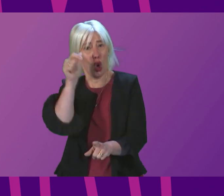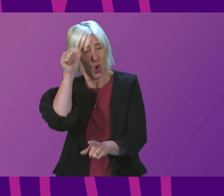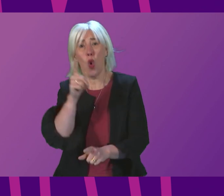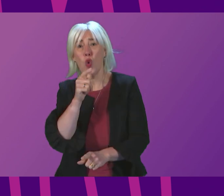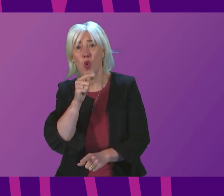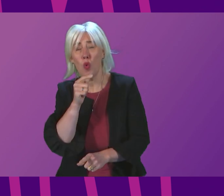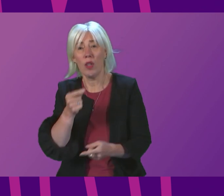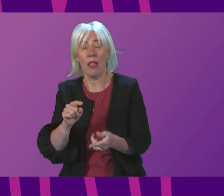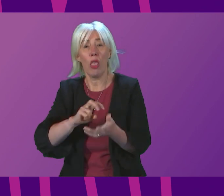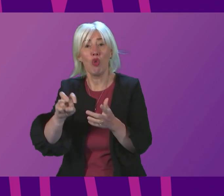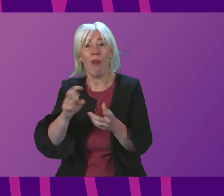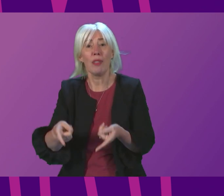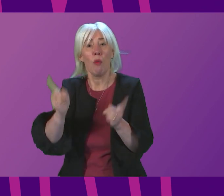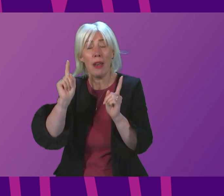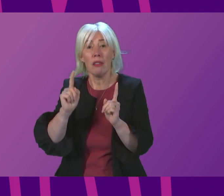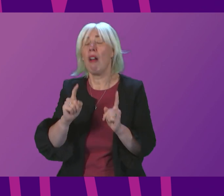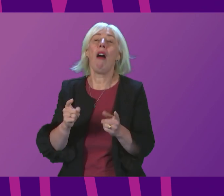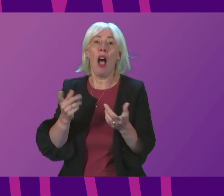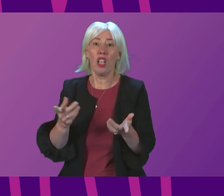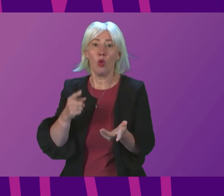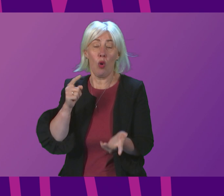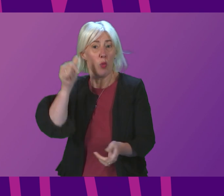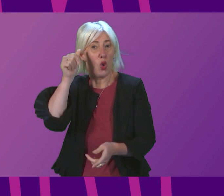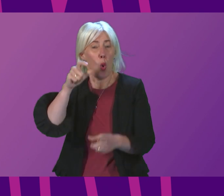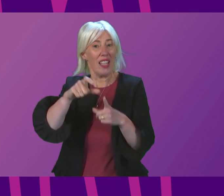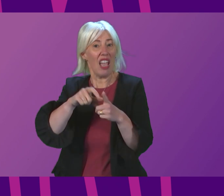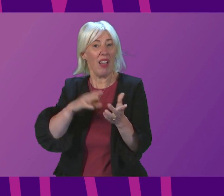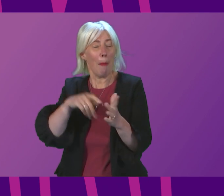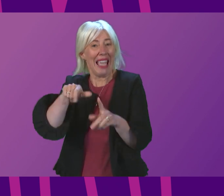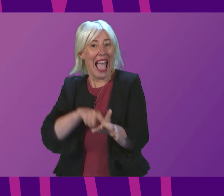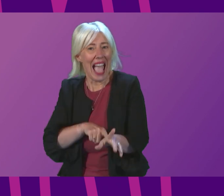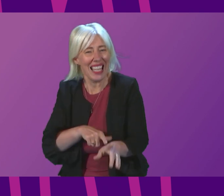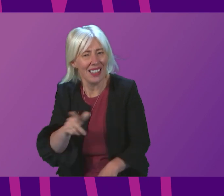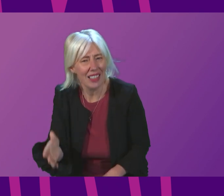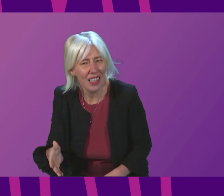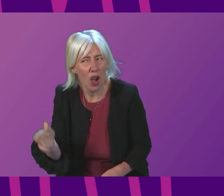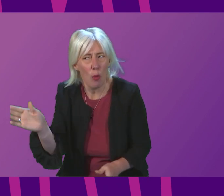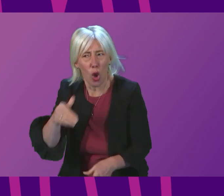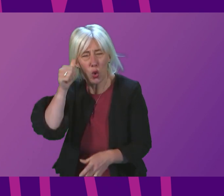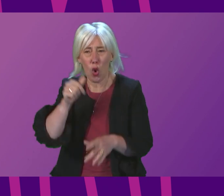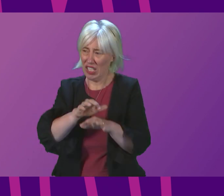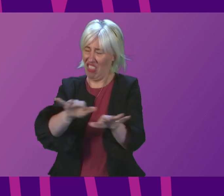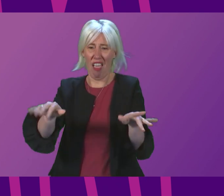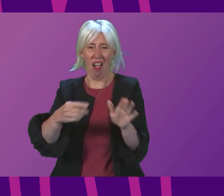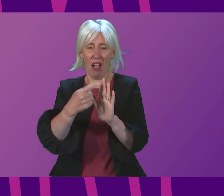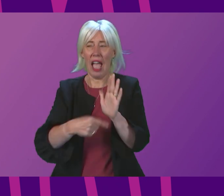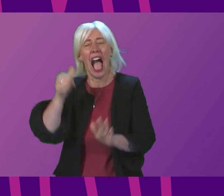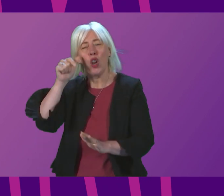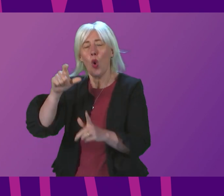it is a matter of public record that it was Derek Mackay. Here is the bit that I know does not suit the script that Douglas Ross prepared before